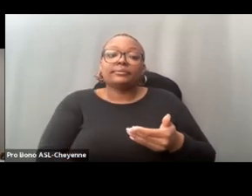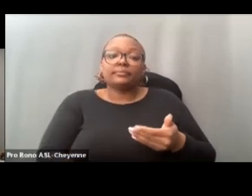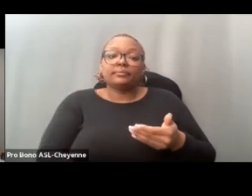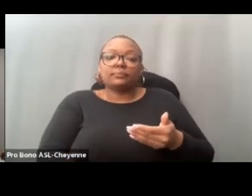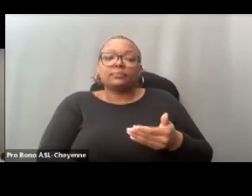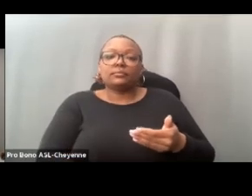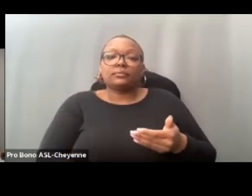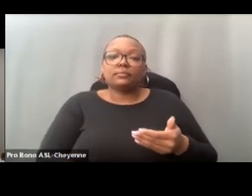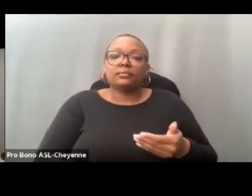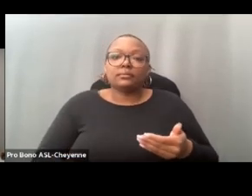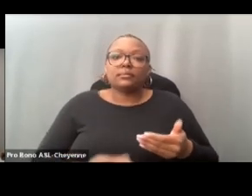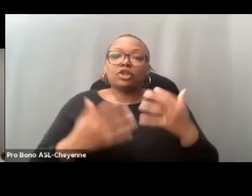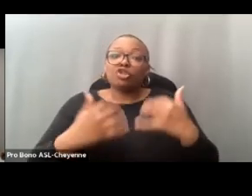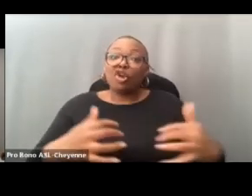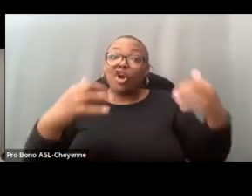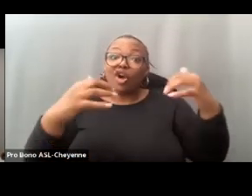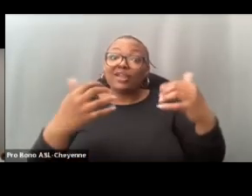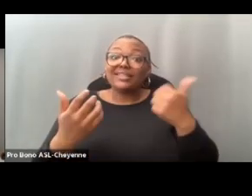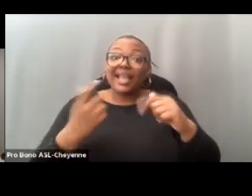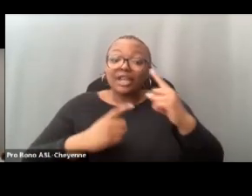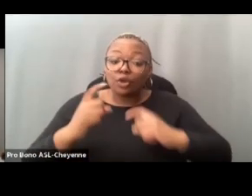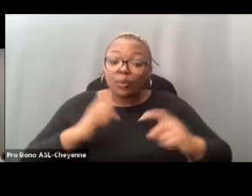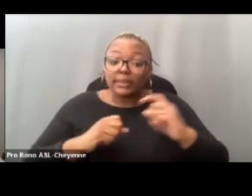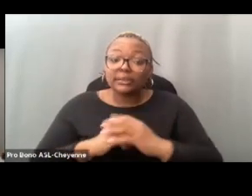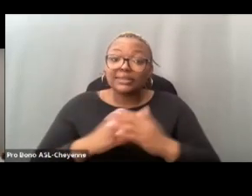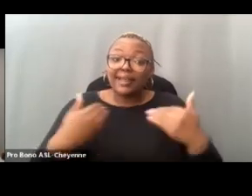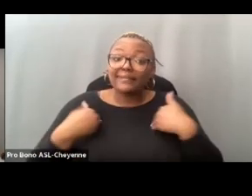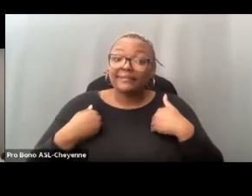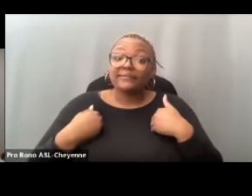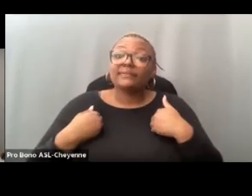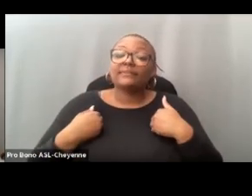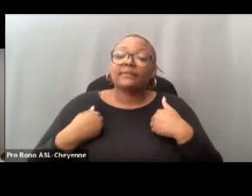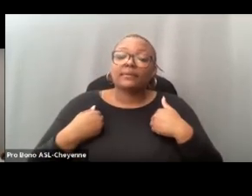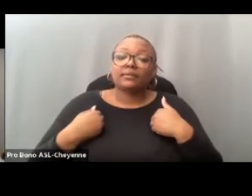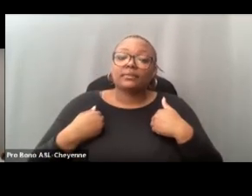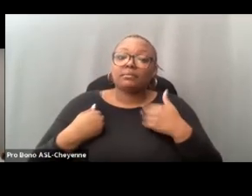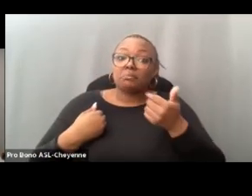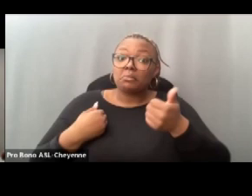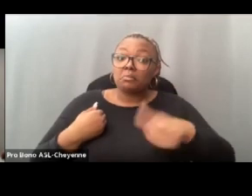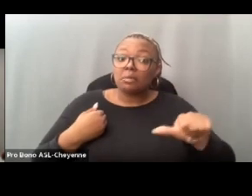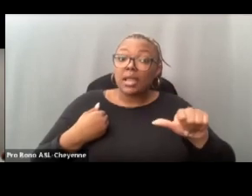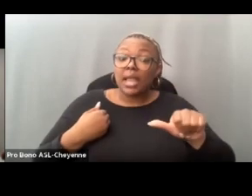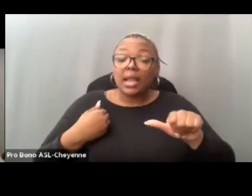the audience here for questions. Please your question in the chat,